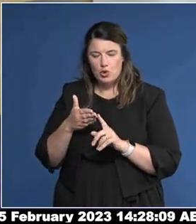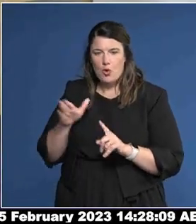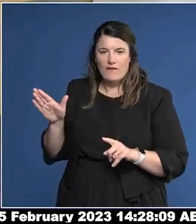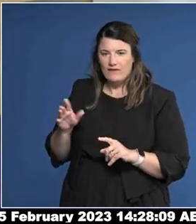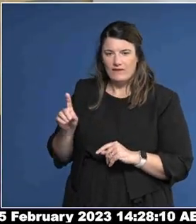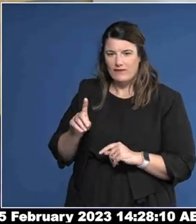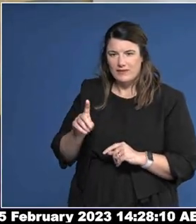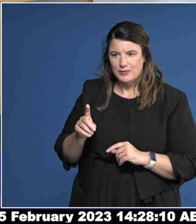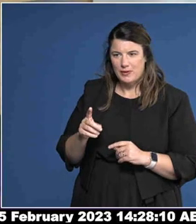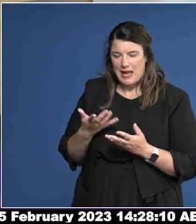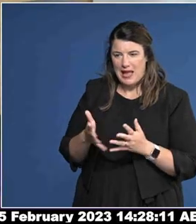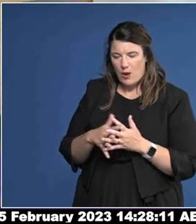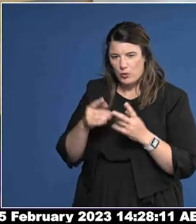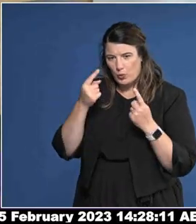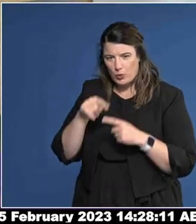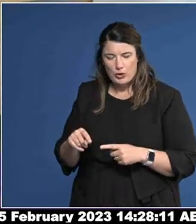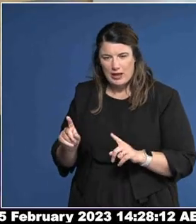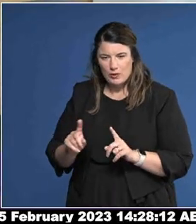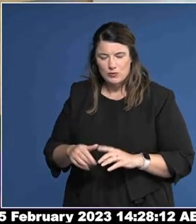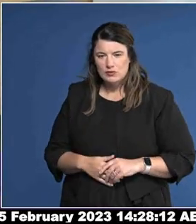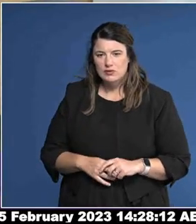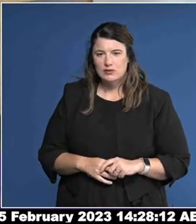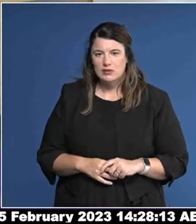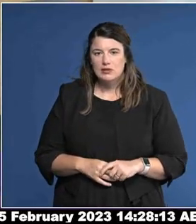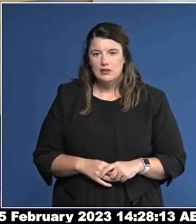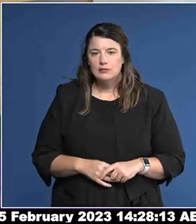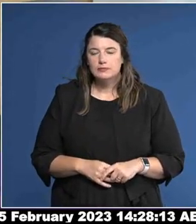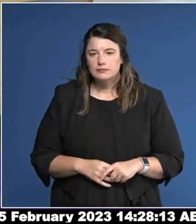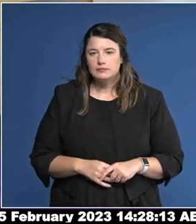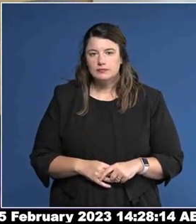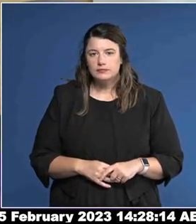Because I think it goes to proactively preventing those incidents from